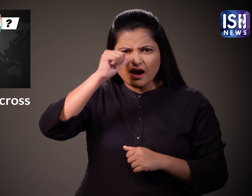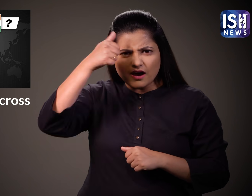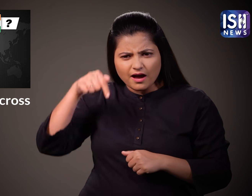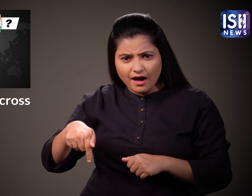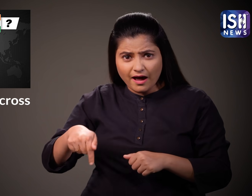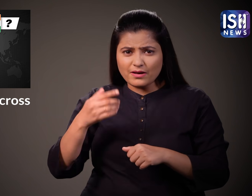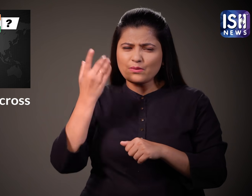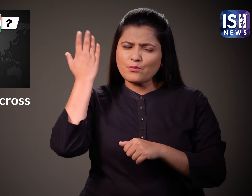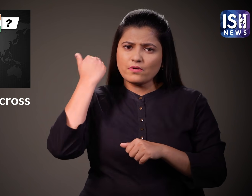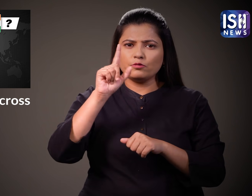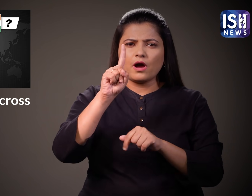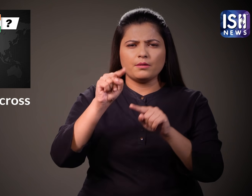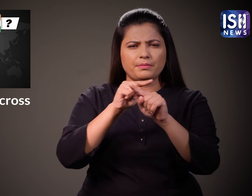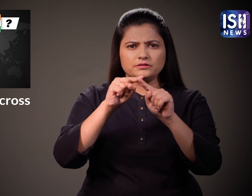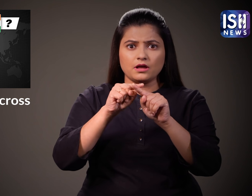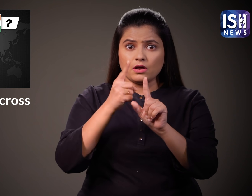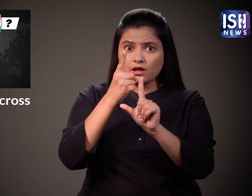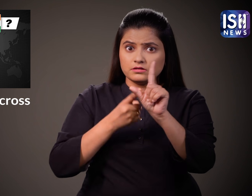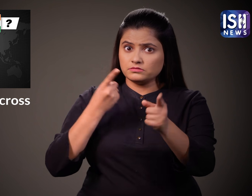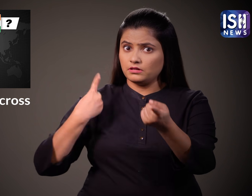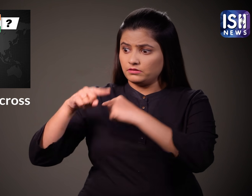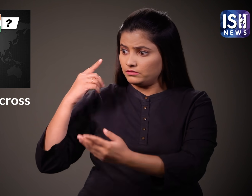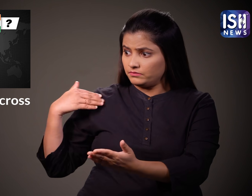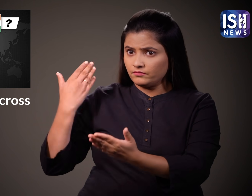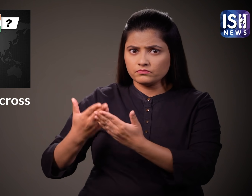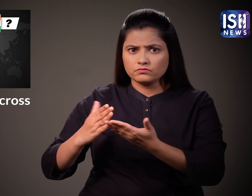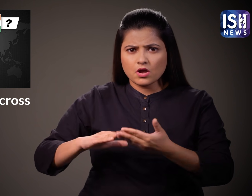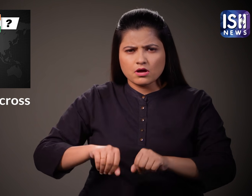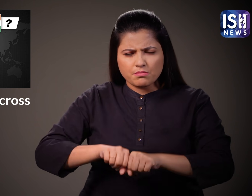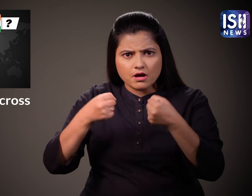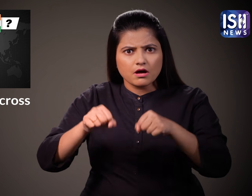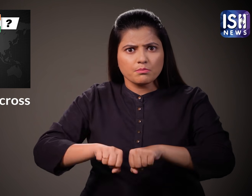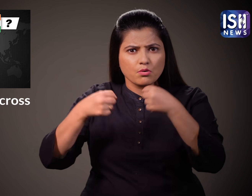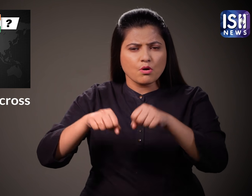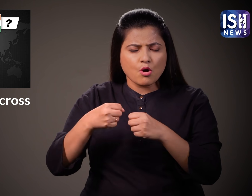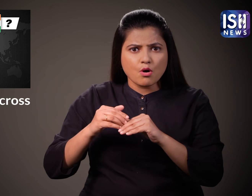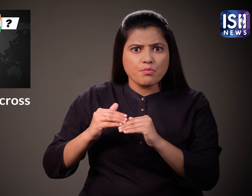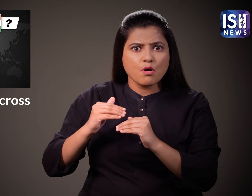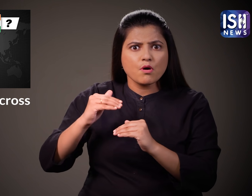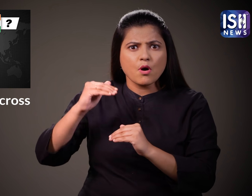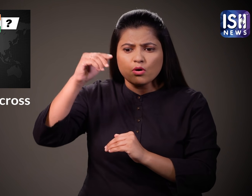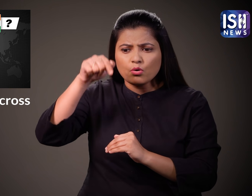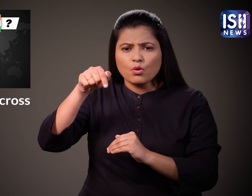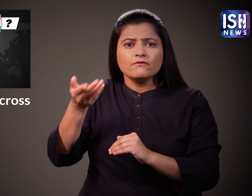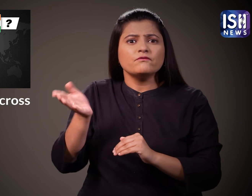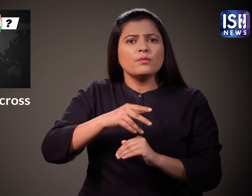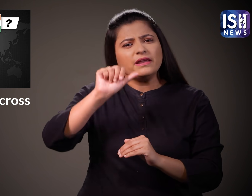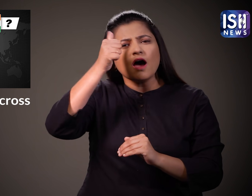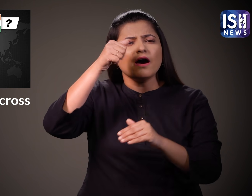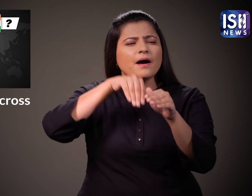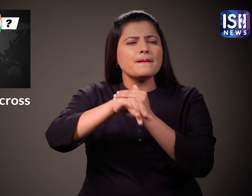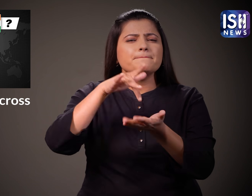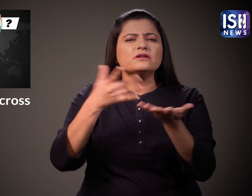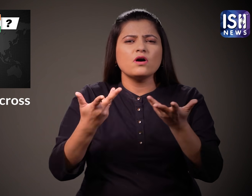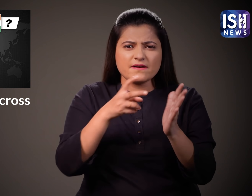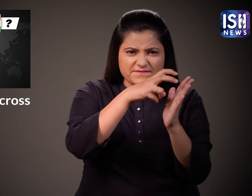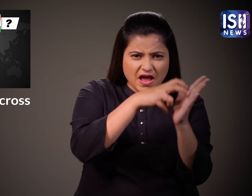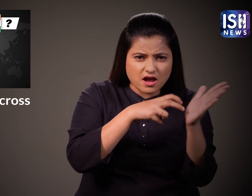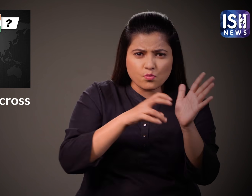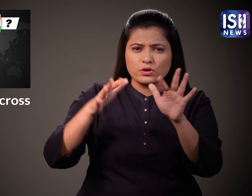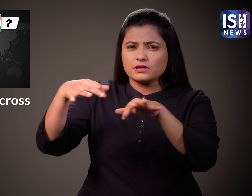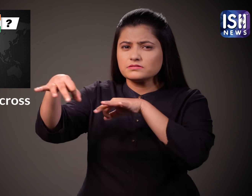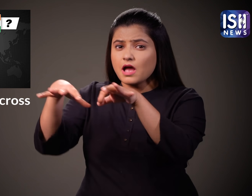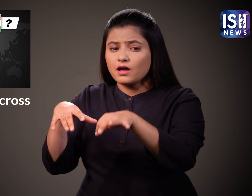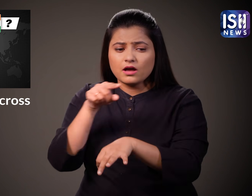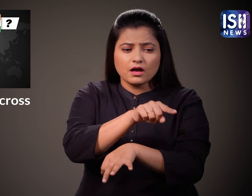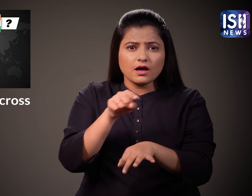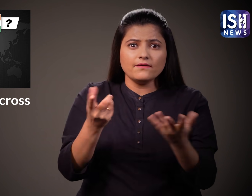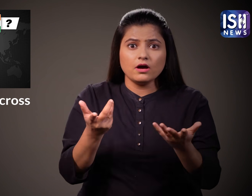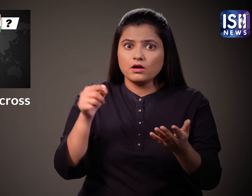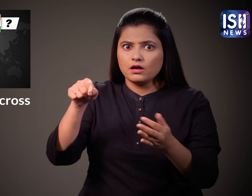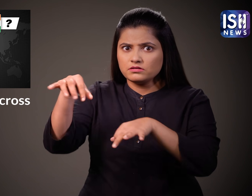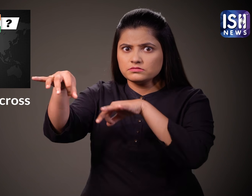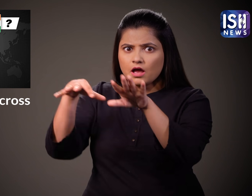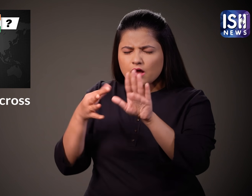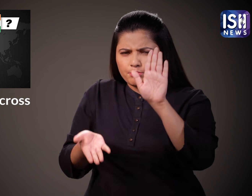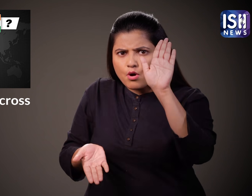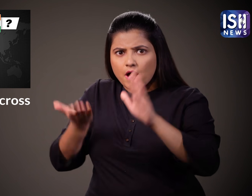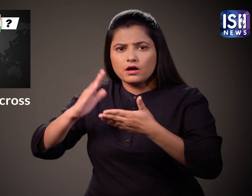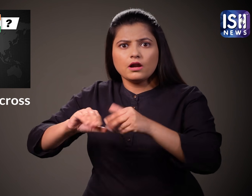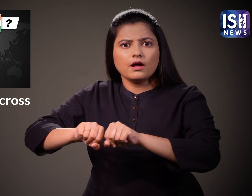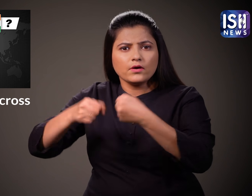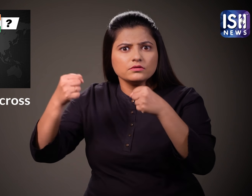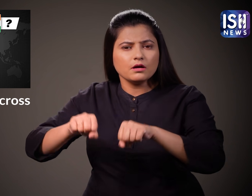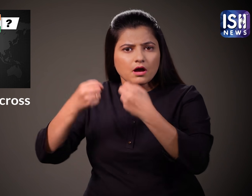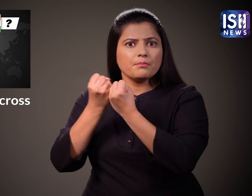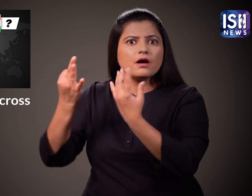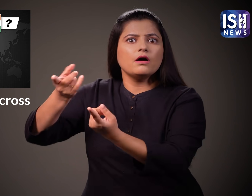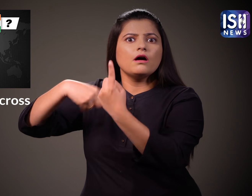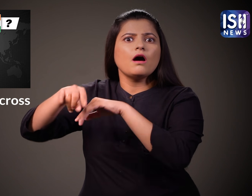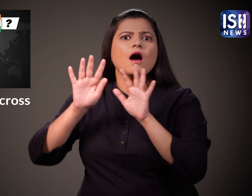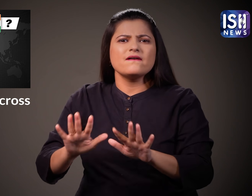India has a divorce rate of 1% but the last few years the number of divorce cases is increasing in the urban areas.